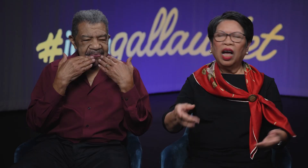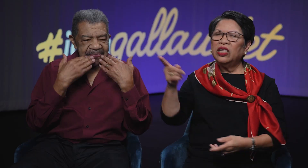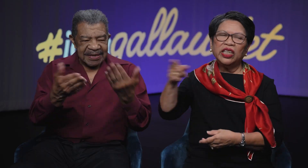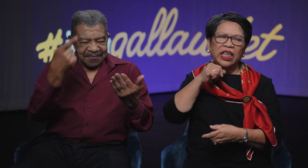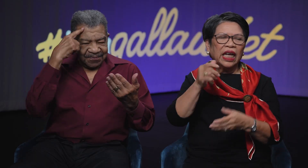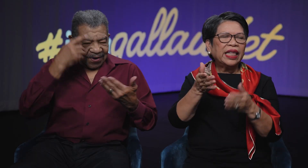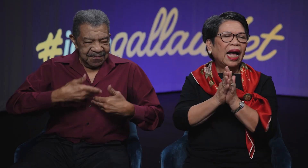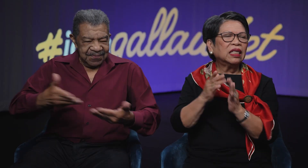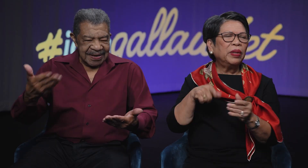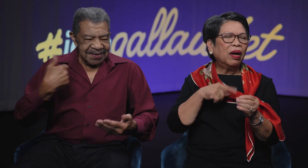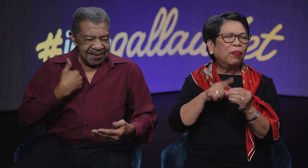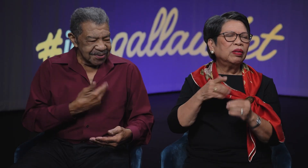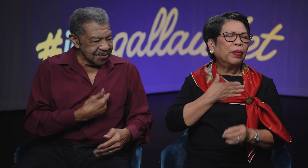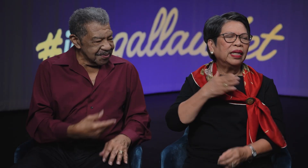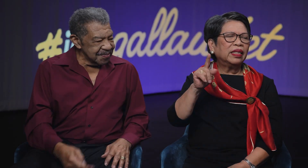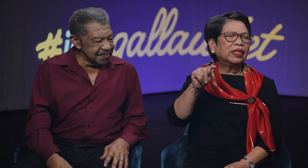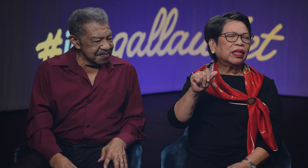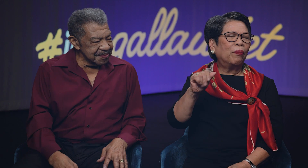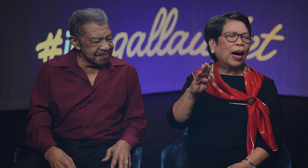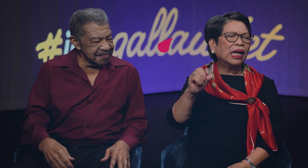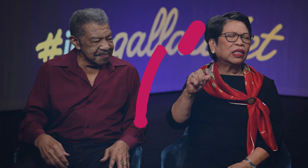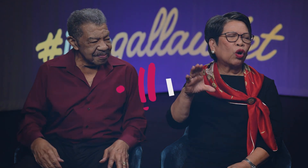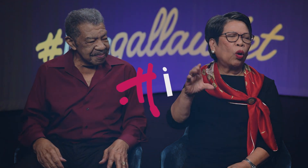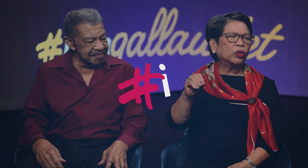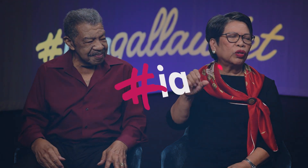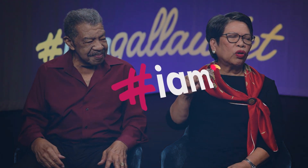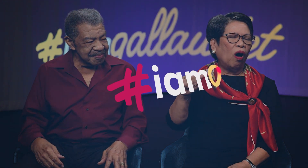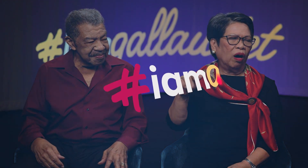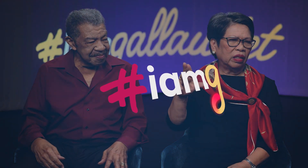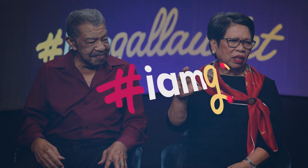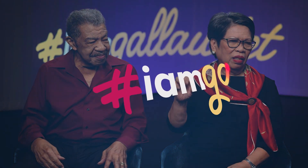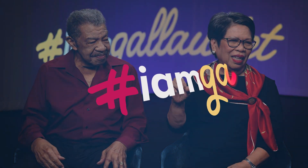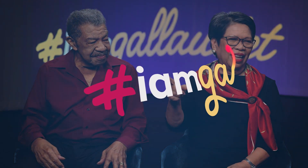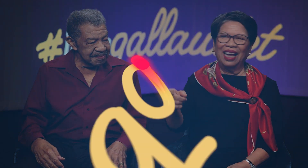She didn't ask me about my tabasco sauce!